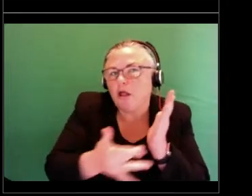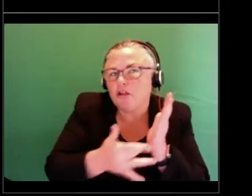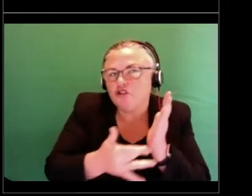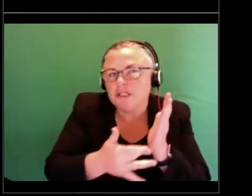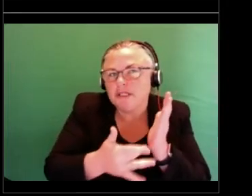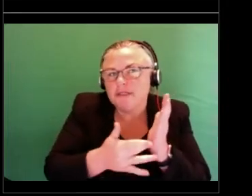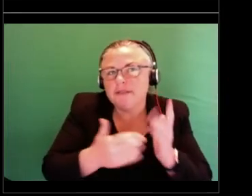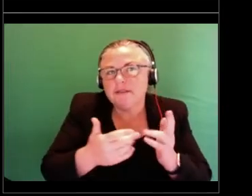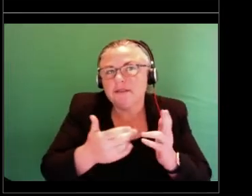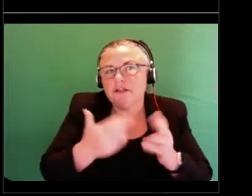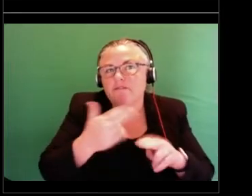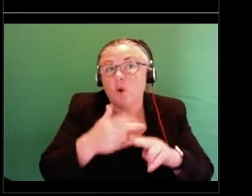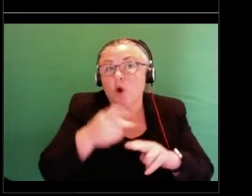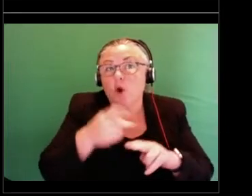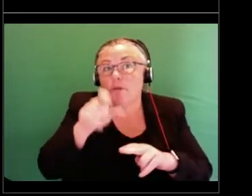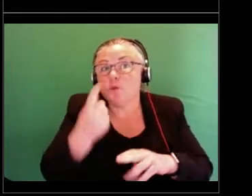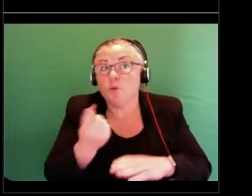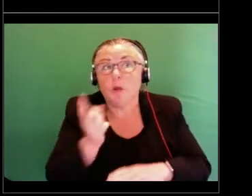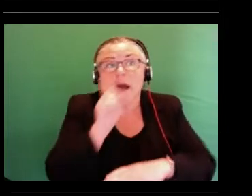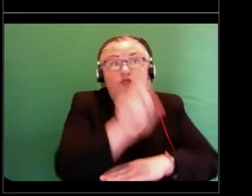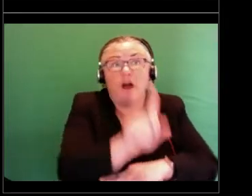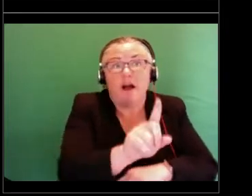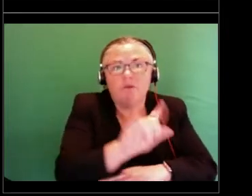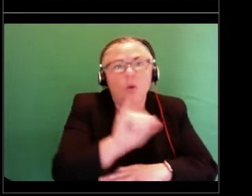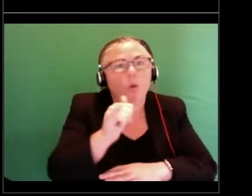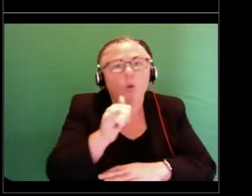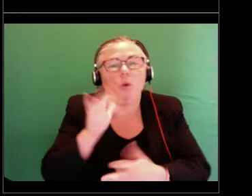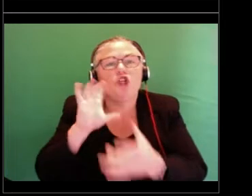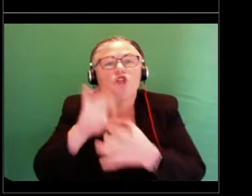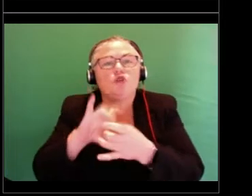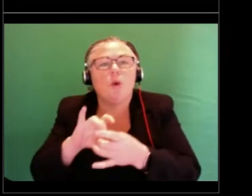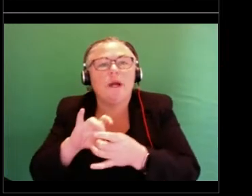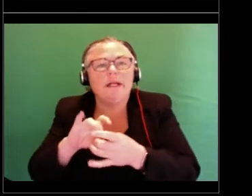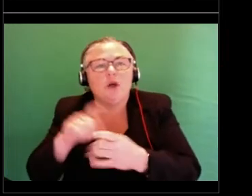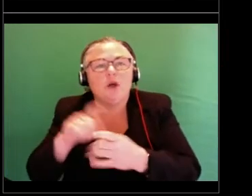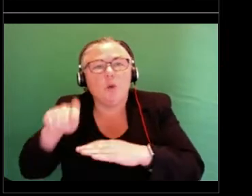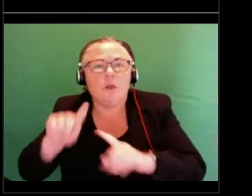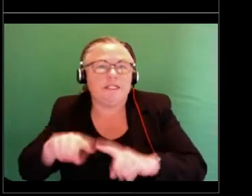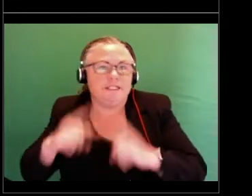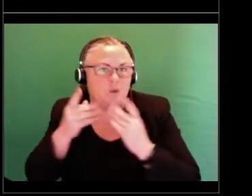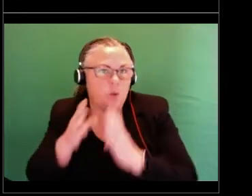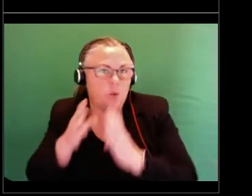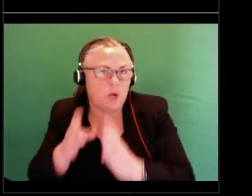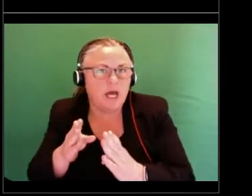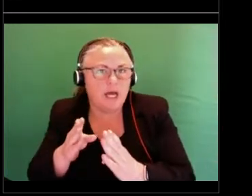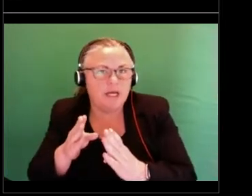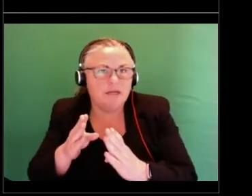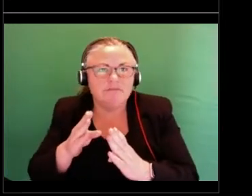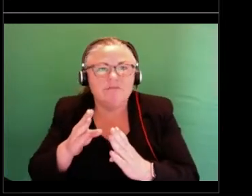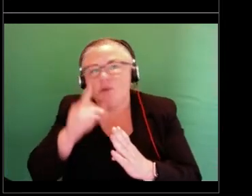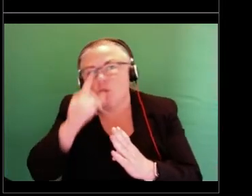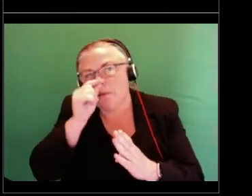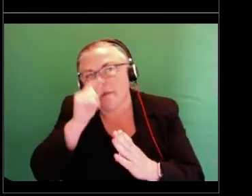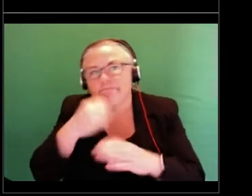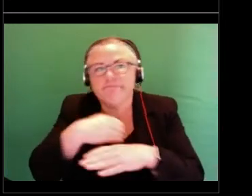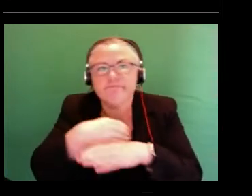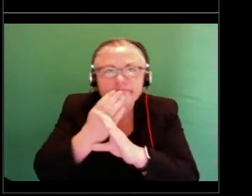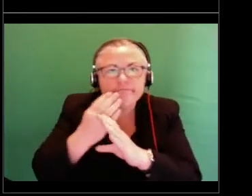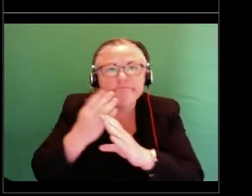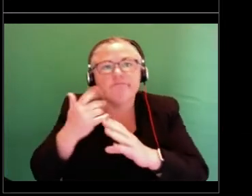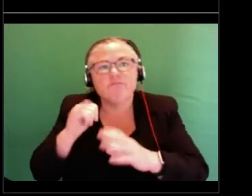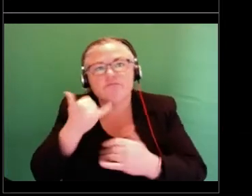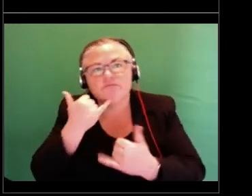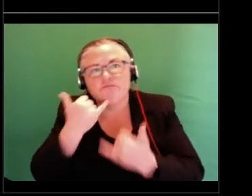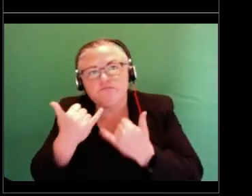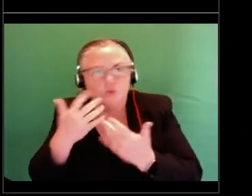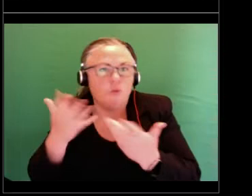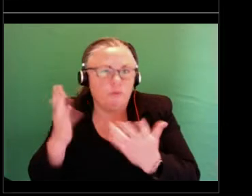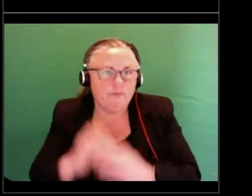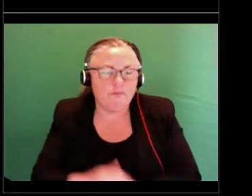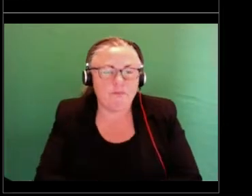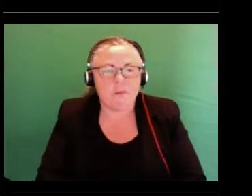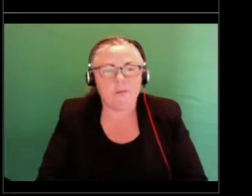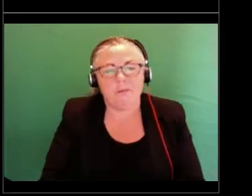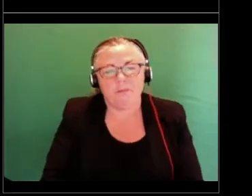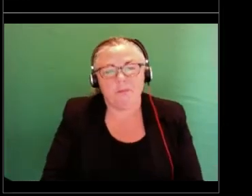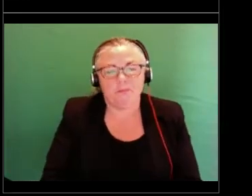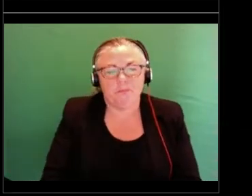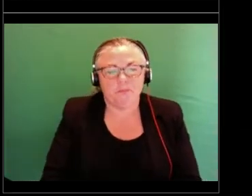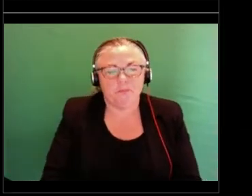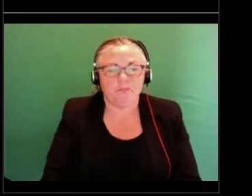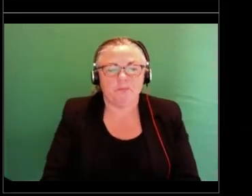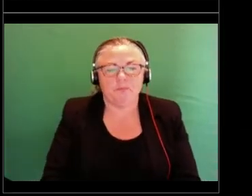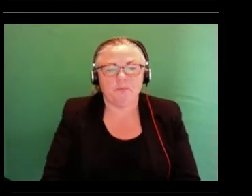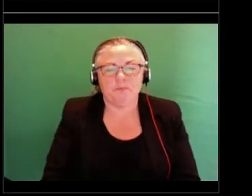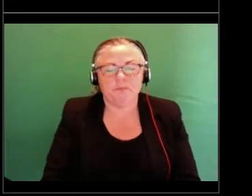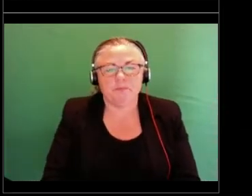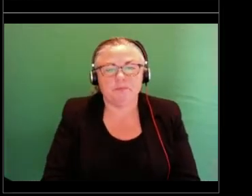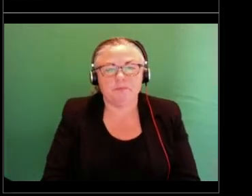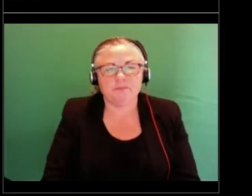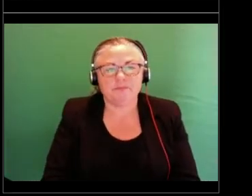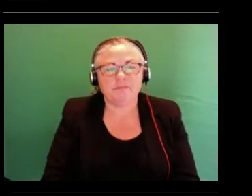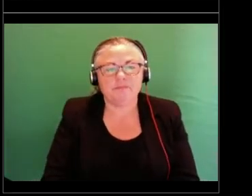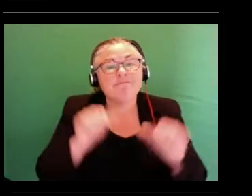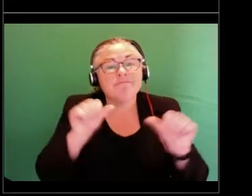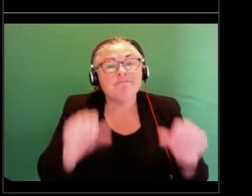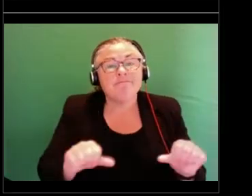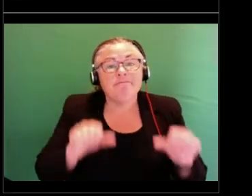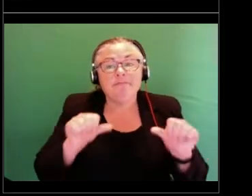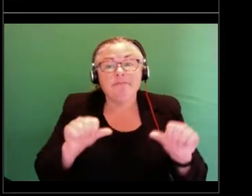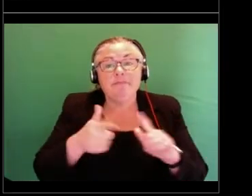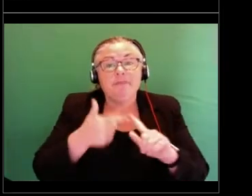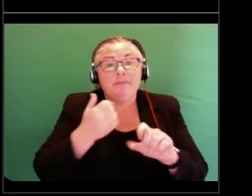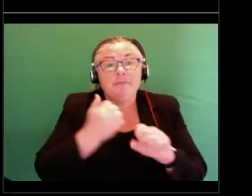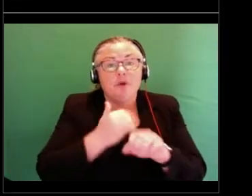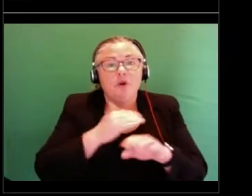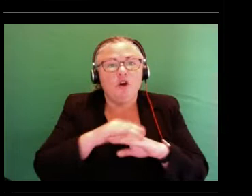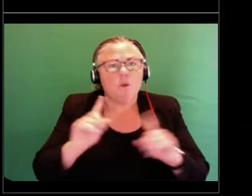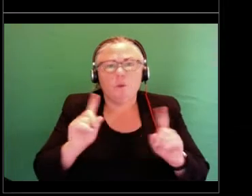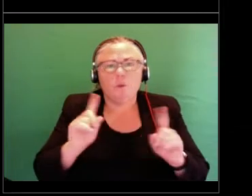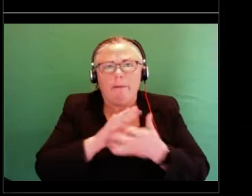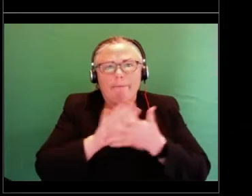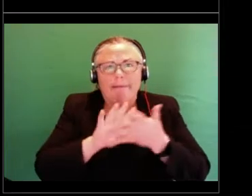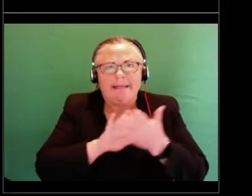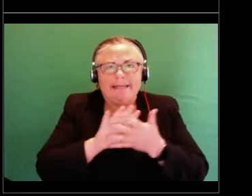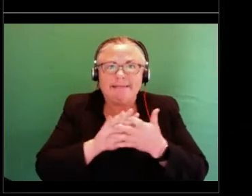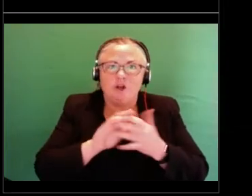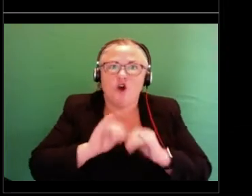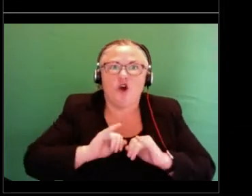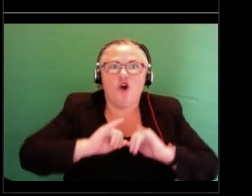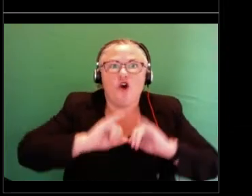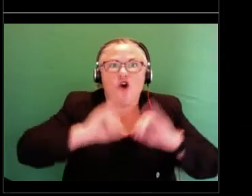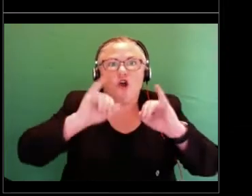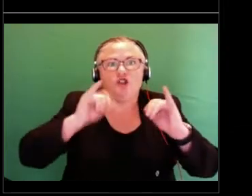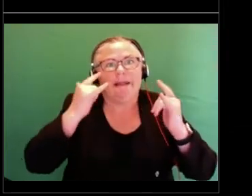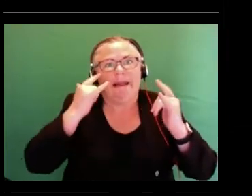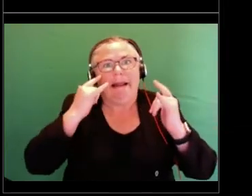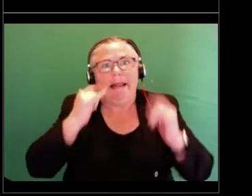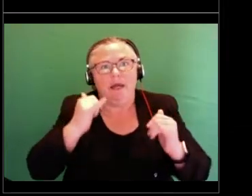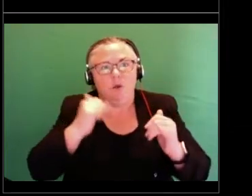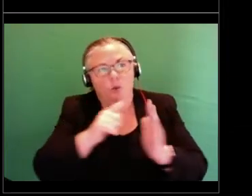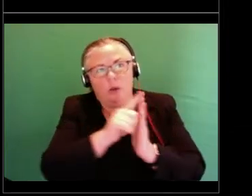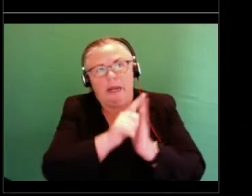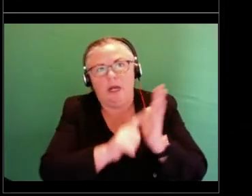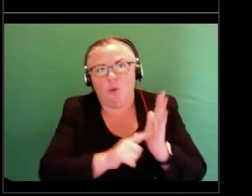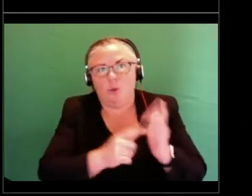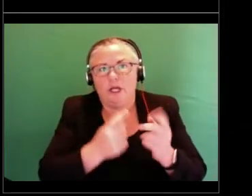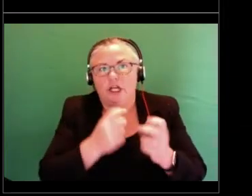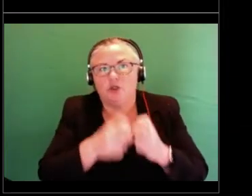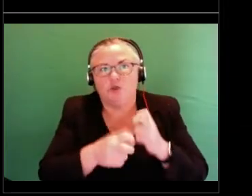Sometimes there is a little bit of a delay in processing applications for Legal Aid,